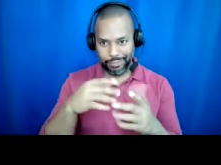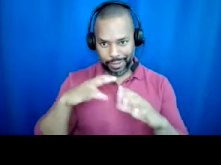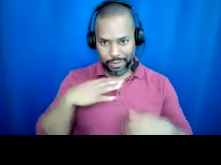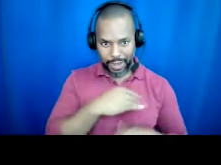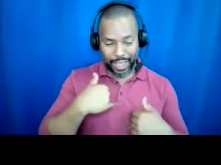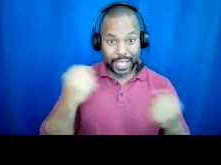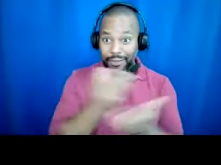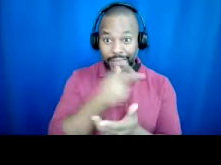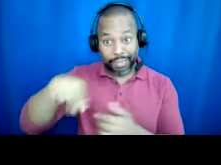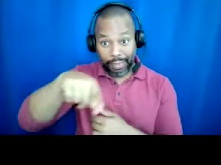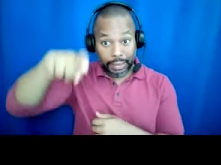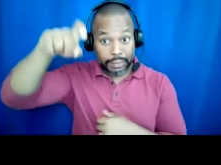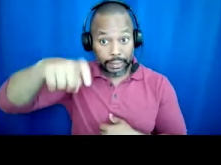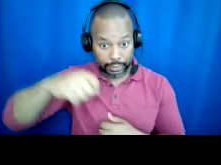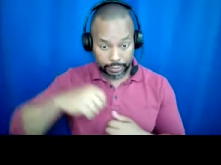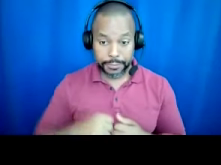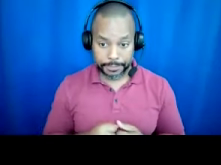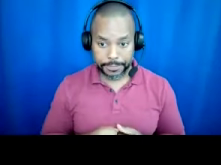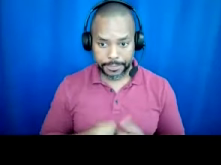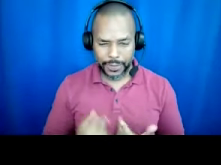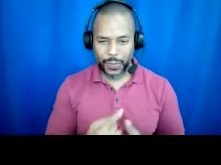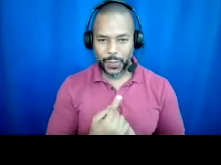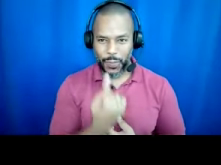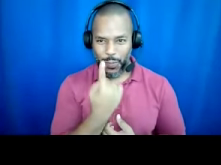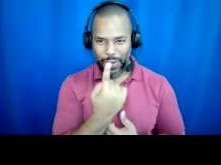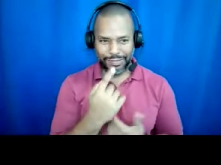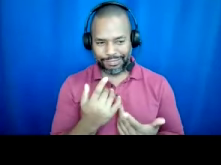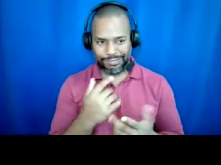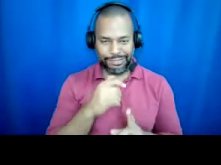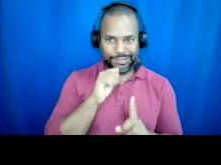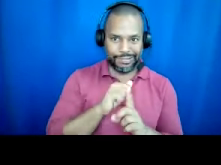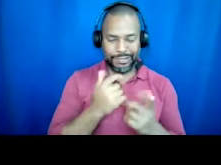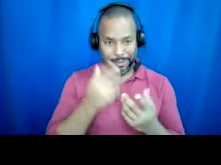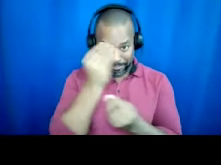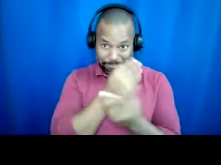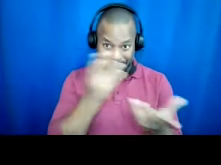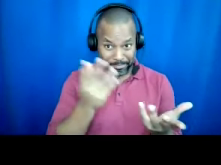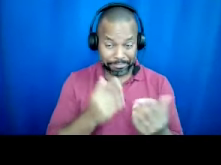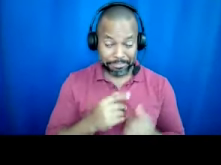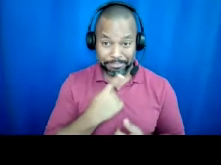And one of the tricky things, I'll be very transparent in saying this, you know, costs change.